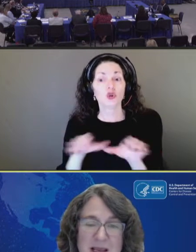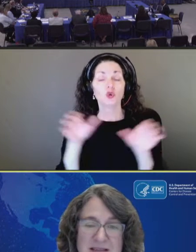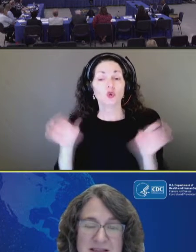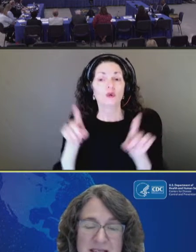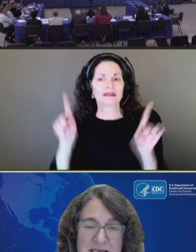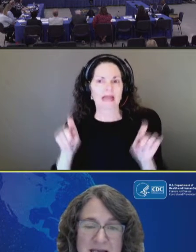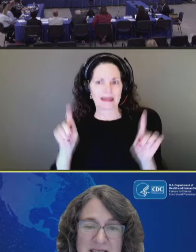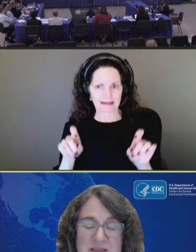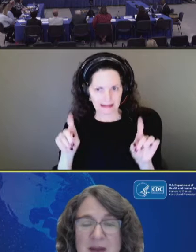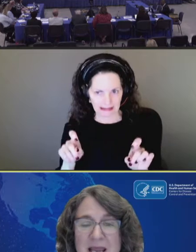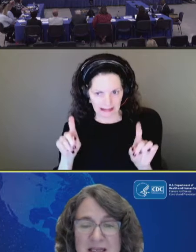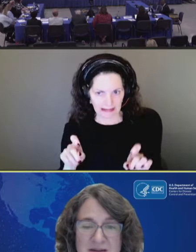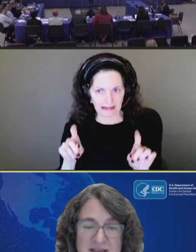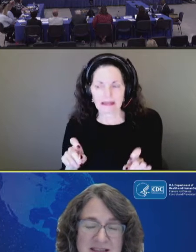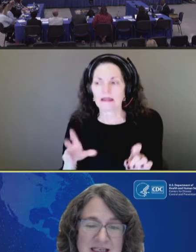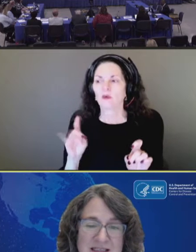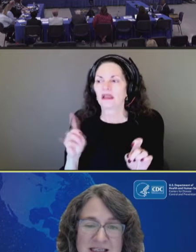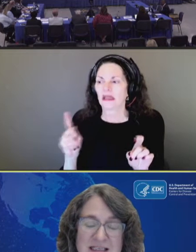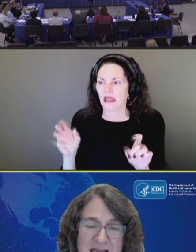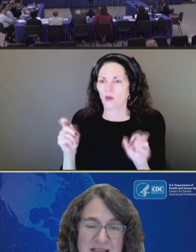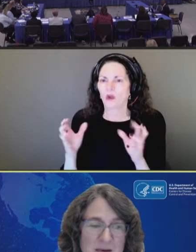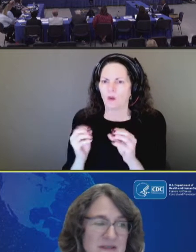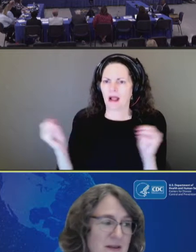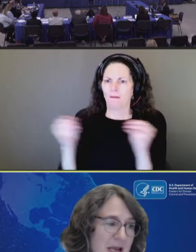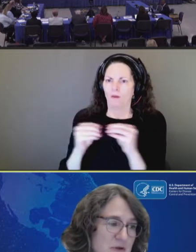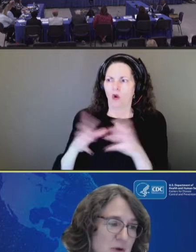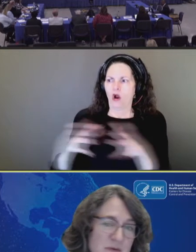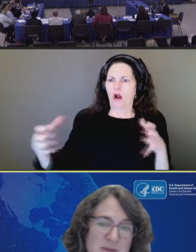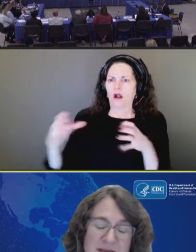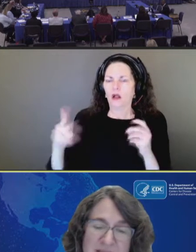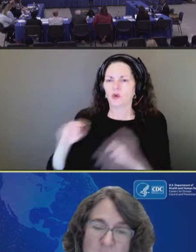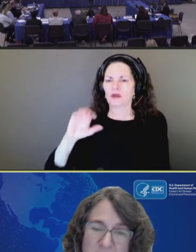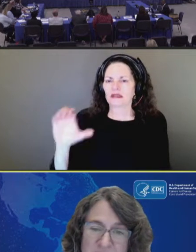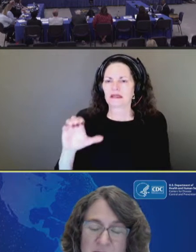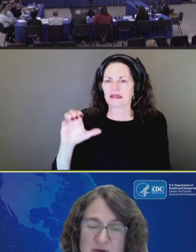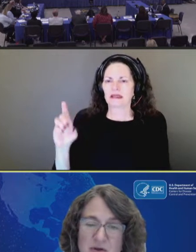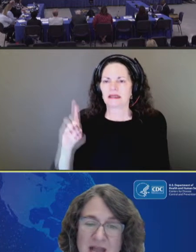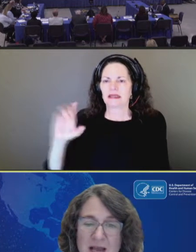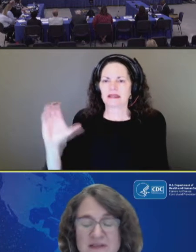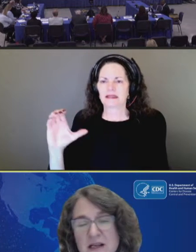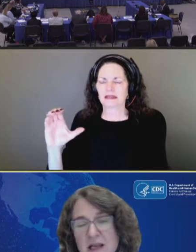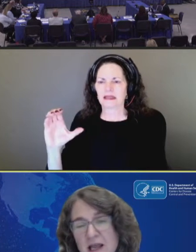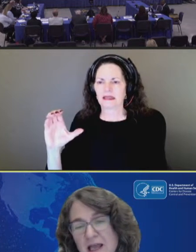space to expand the CDC test that was in the Laboratory Response Network to commercial labs.